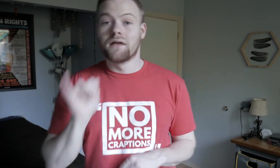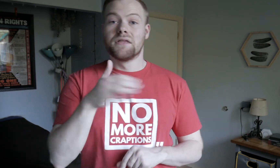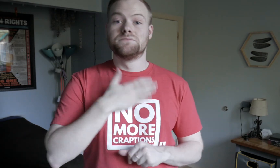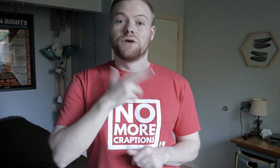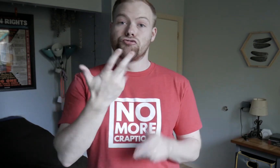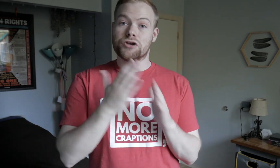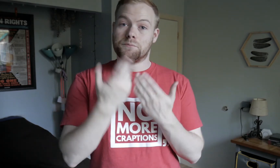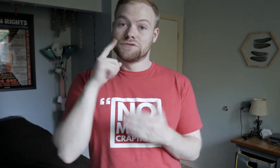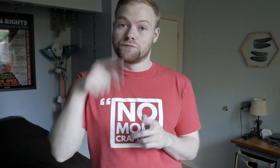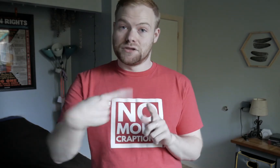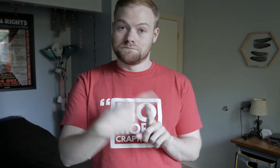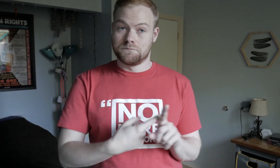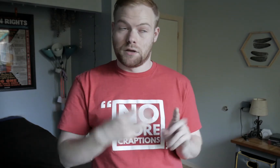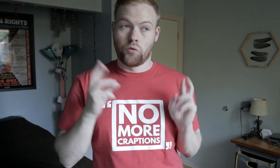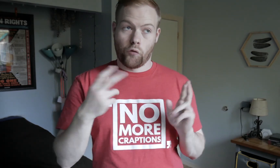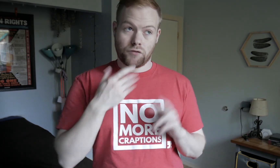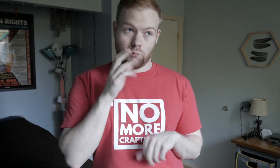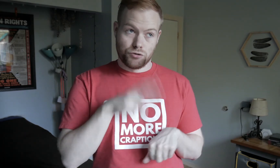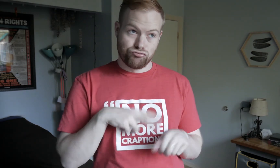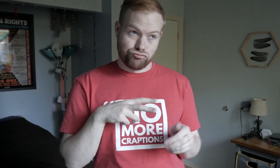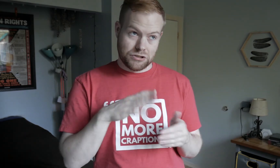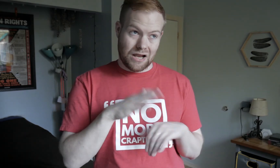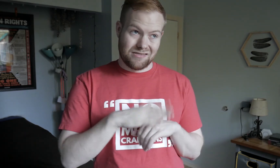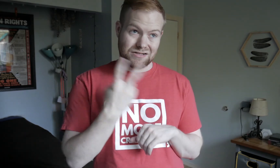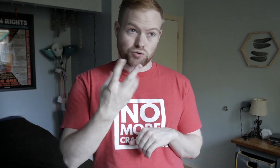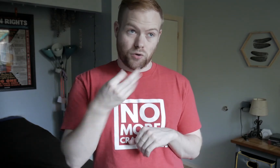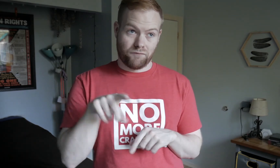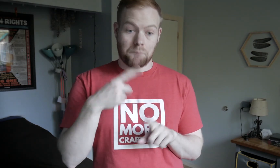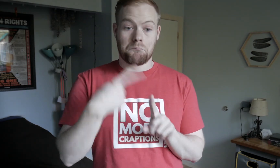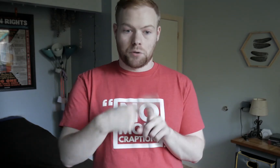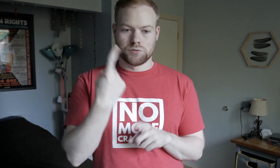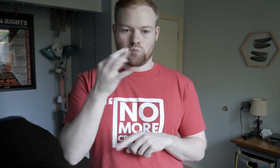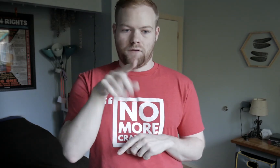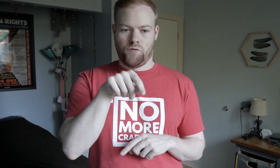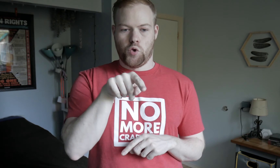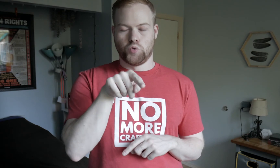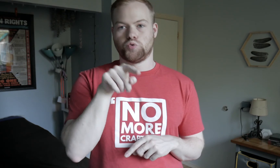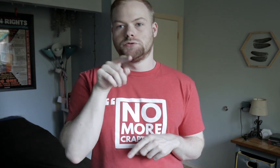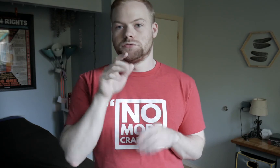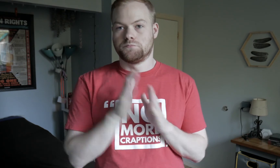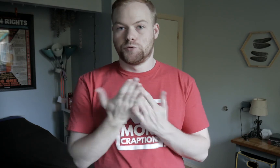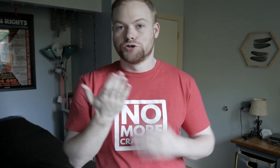That’s my three books for this month. Hopefully I will read at least two of them, plus one of those books.